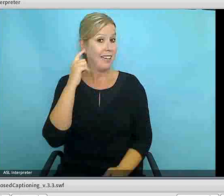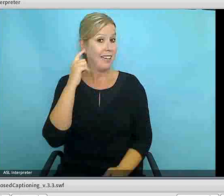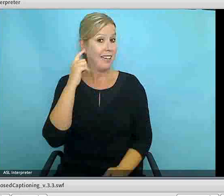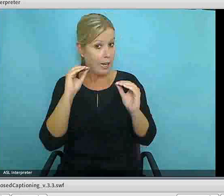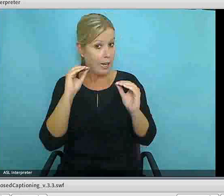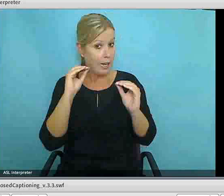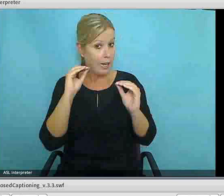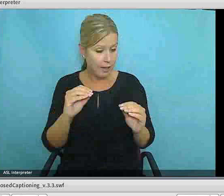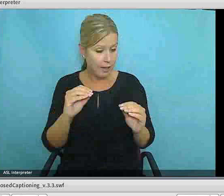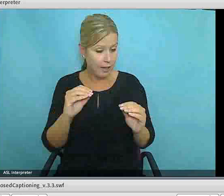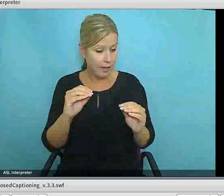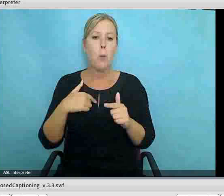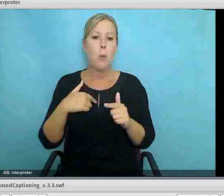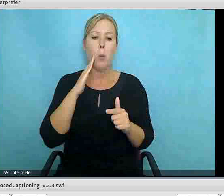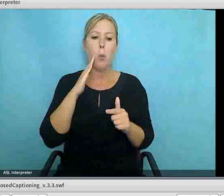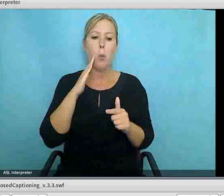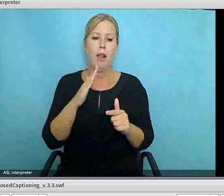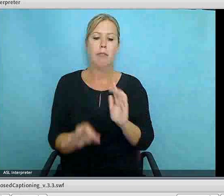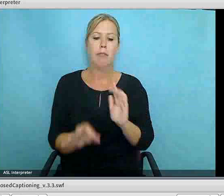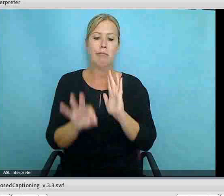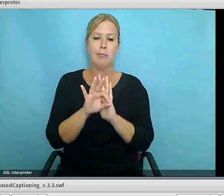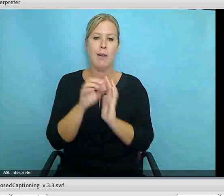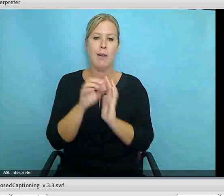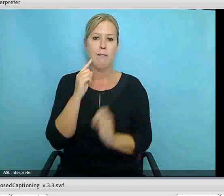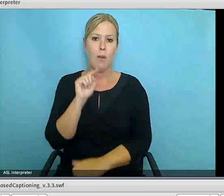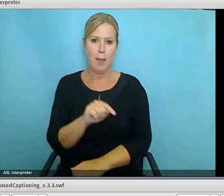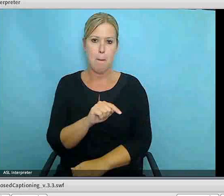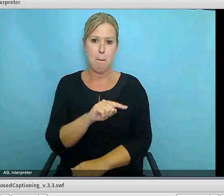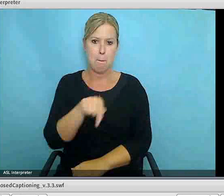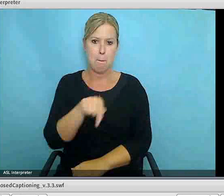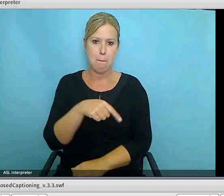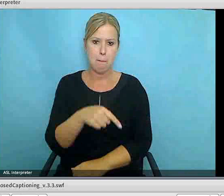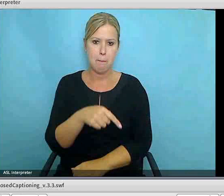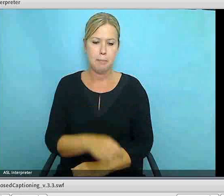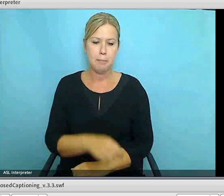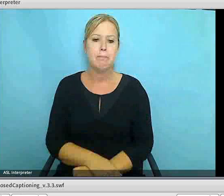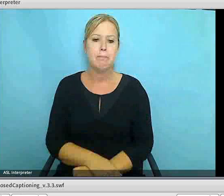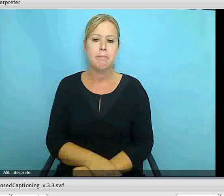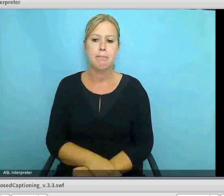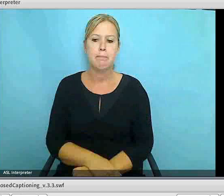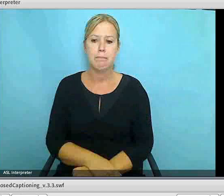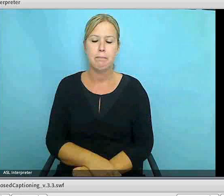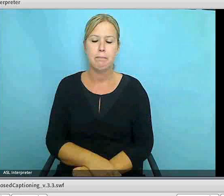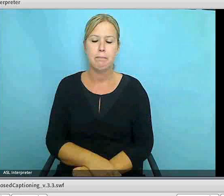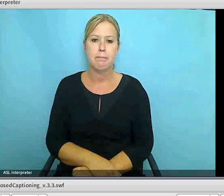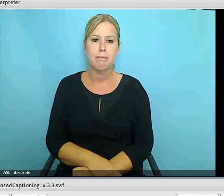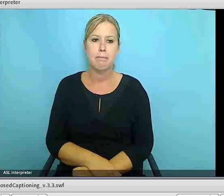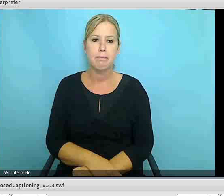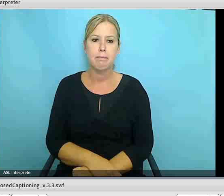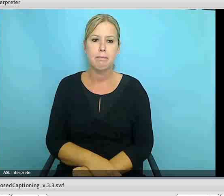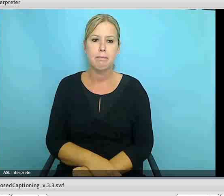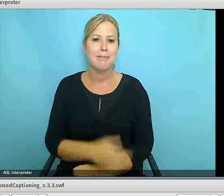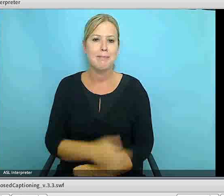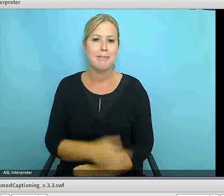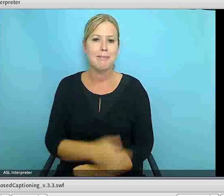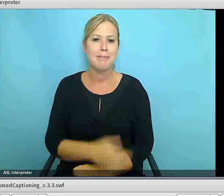Another question that came in is how do providers find out which of their MassHealth participants are eligible for One Care?